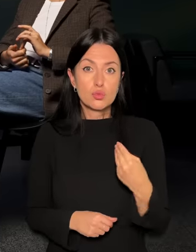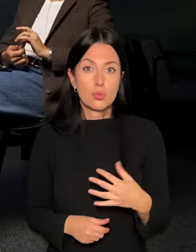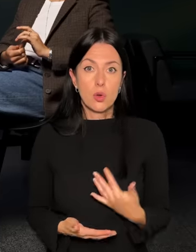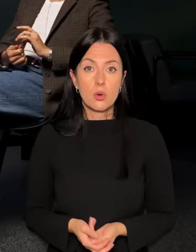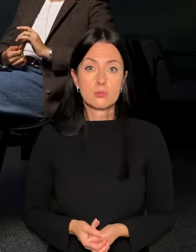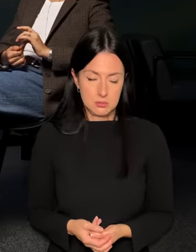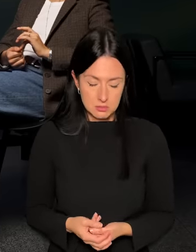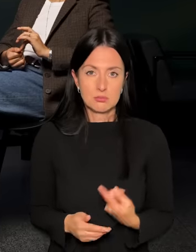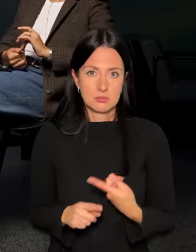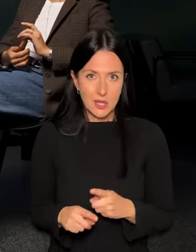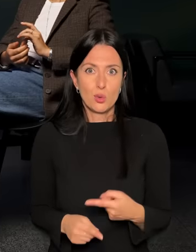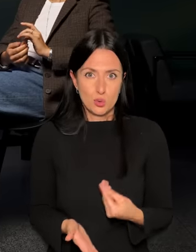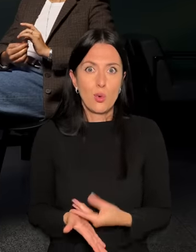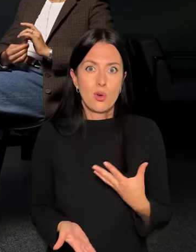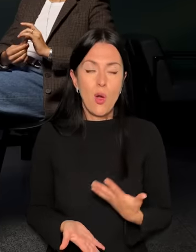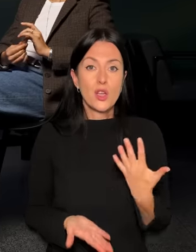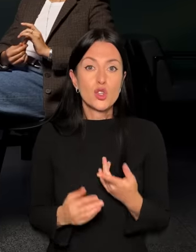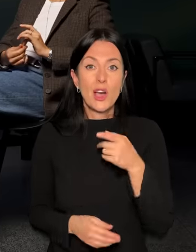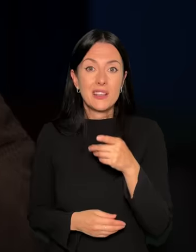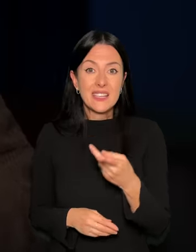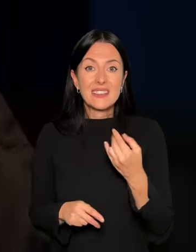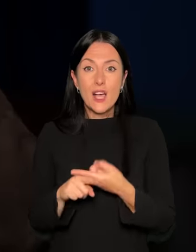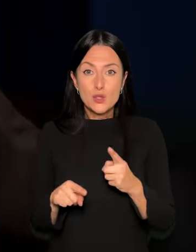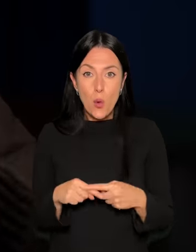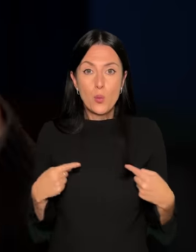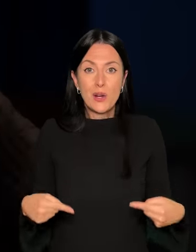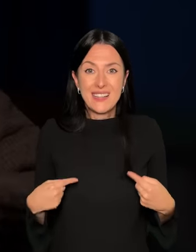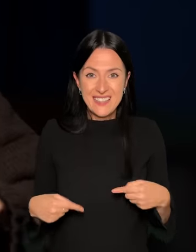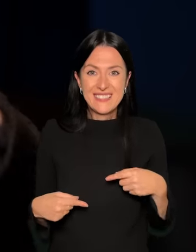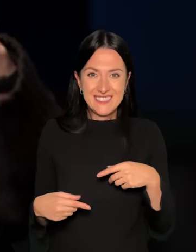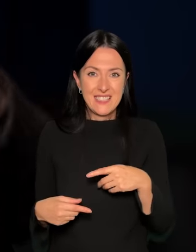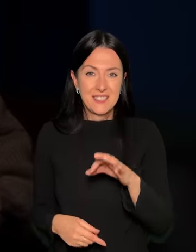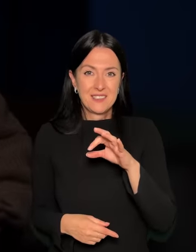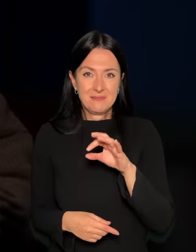It's very expensive, but if you get into our infrastructure with this wheelchair,